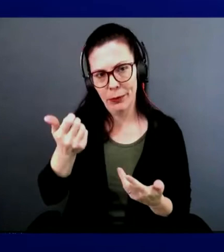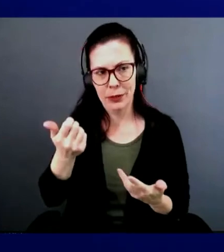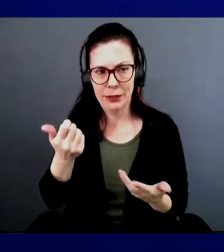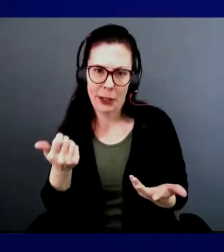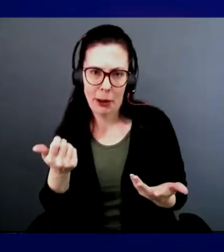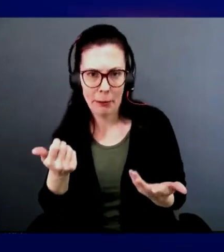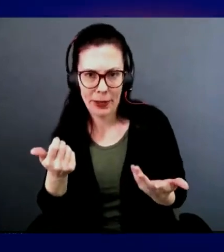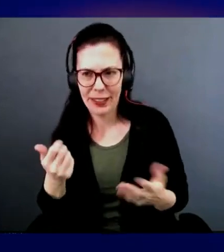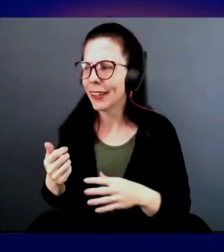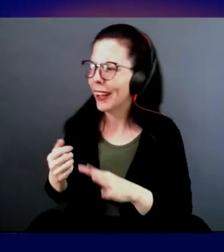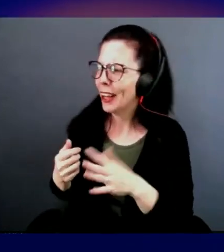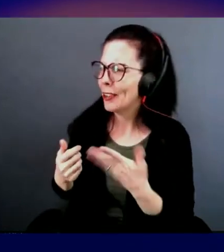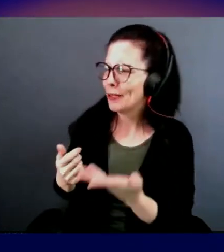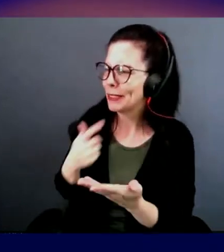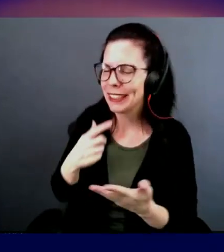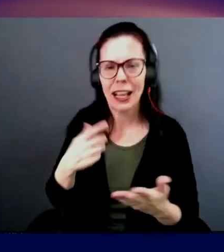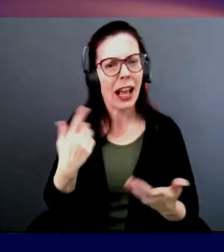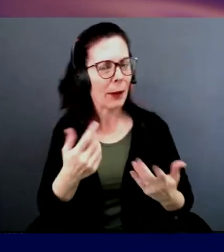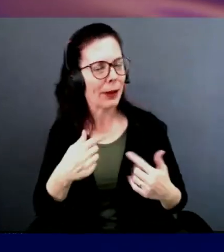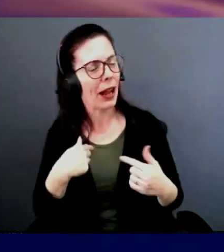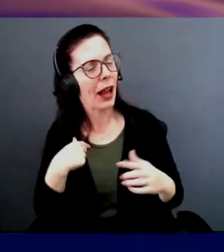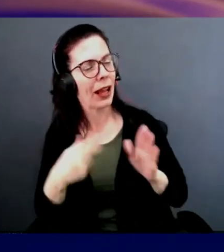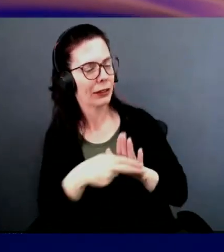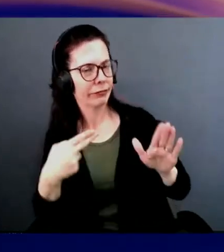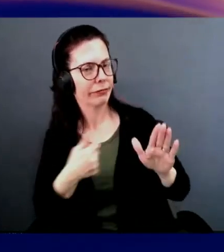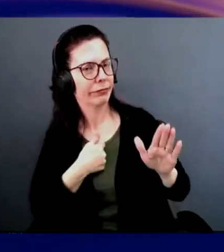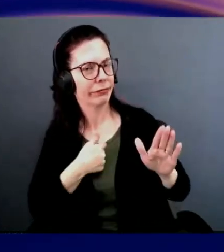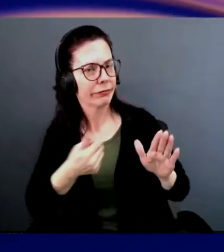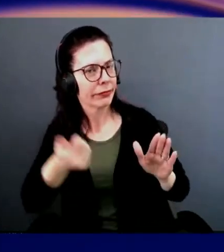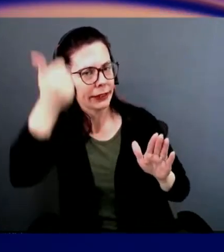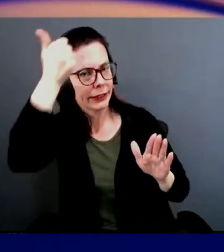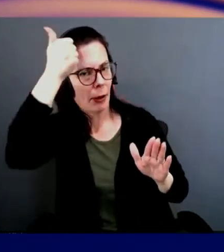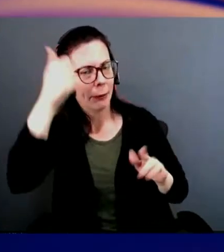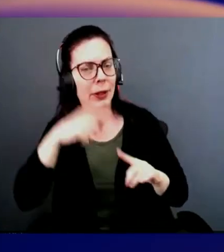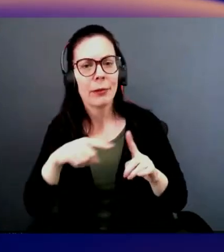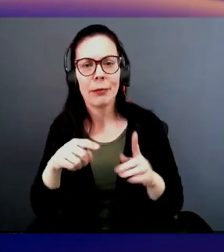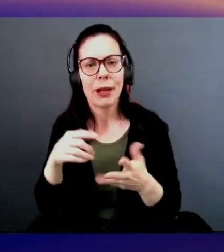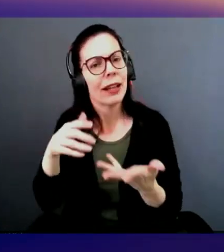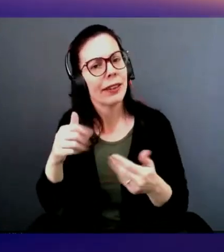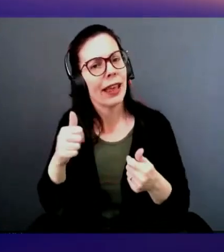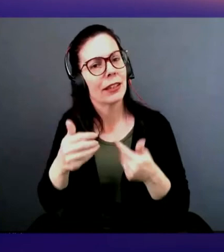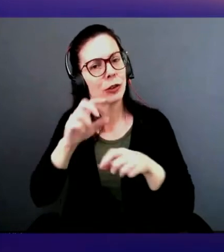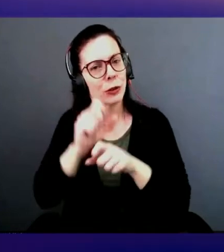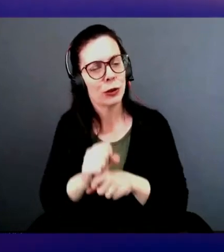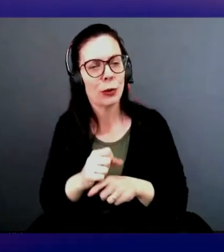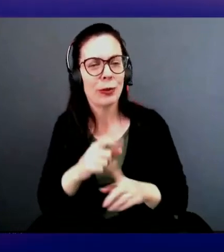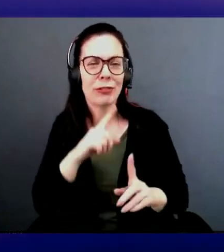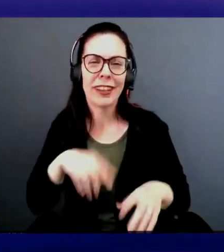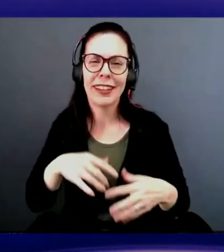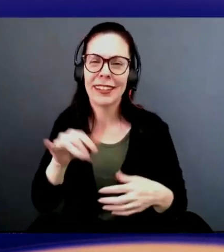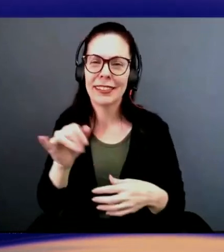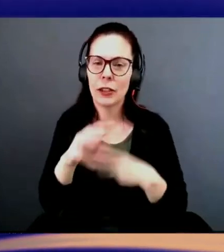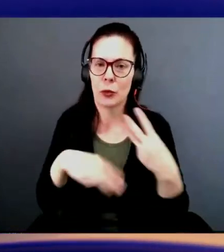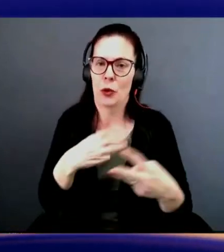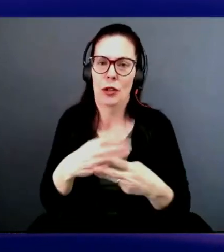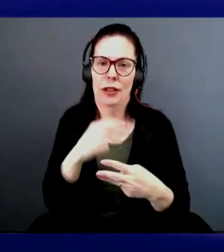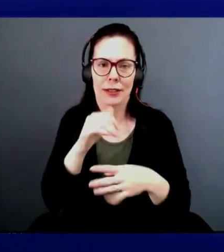I would count myself as pretty dumb. But it was operating in a world that I'm not used to, like react and type script and JavaScript. I know a little bit of type script,